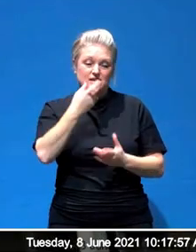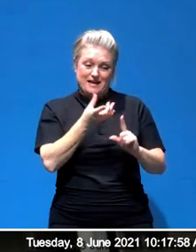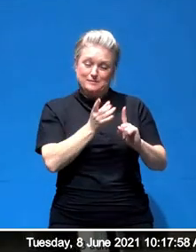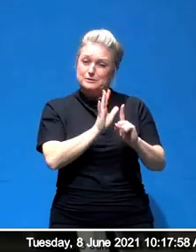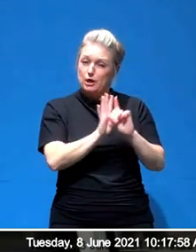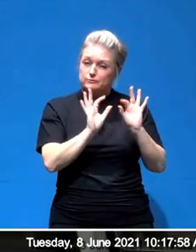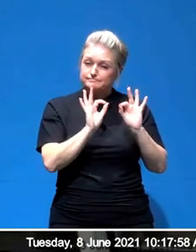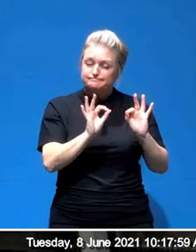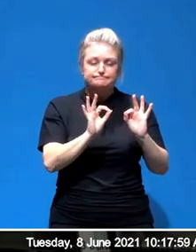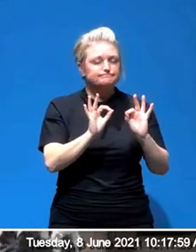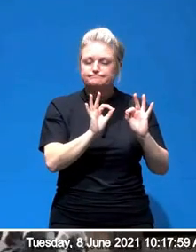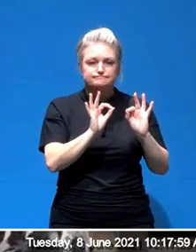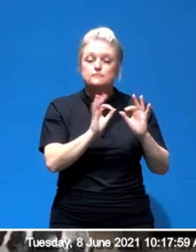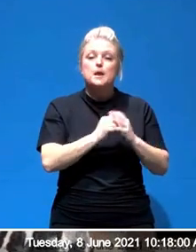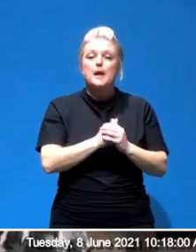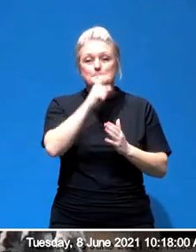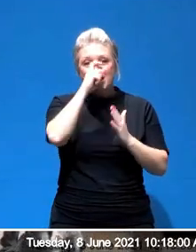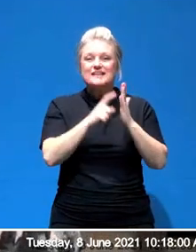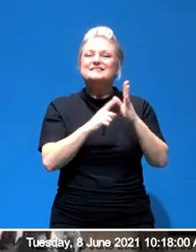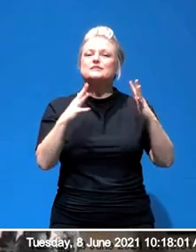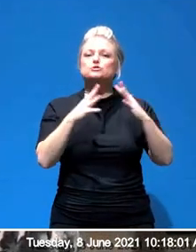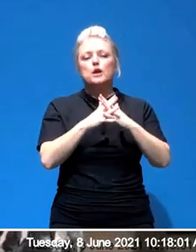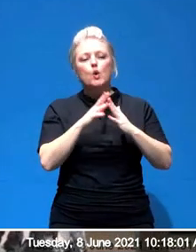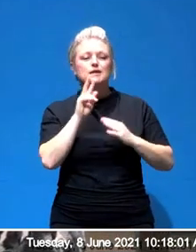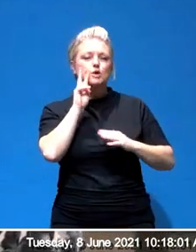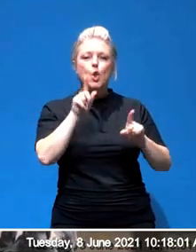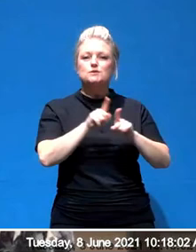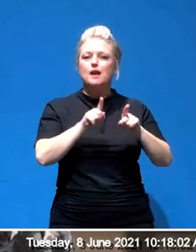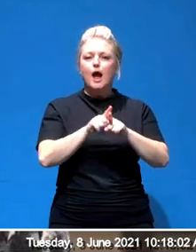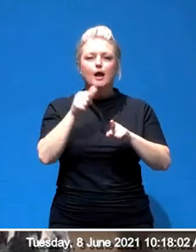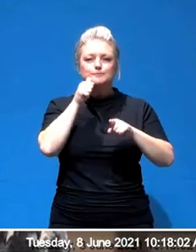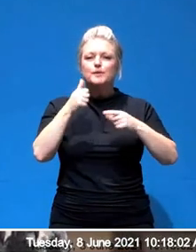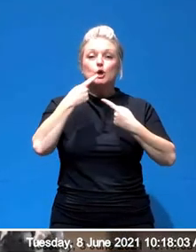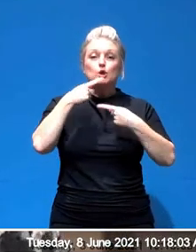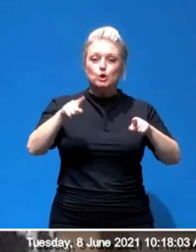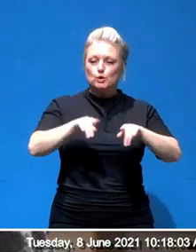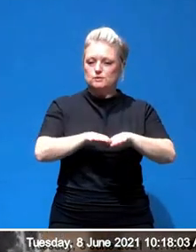My sister-in-law says he looks like a news reader because he's so handsome,